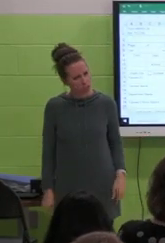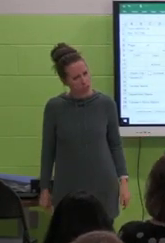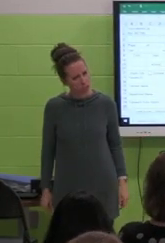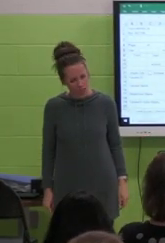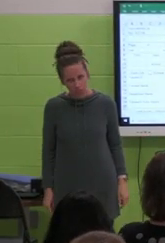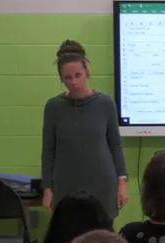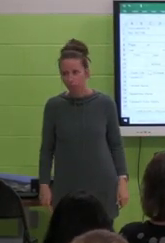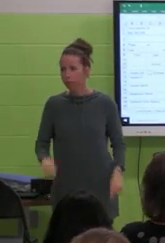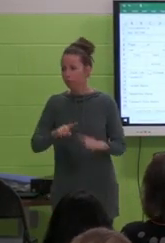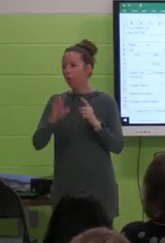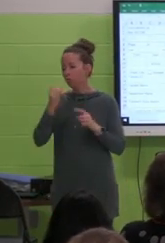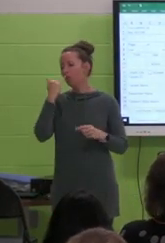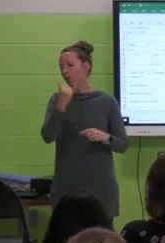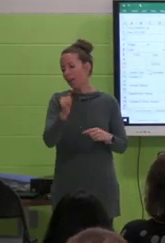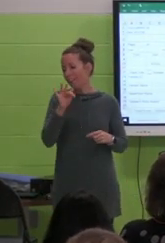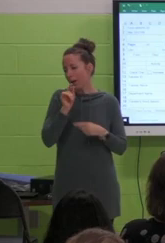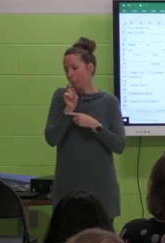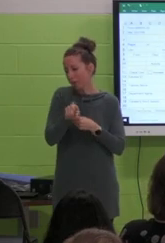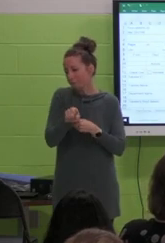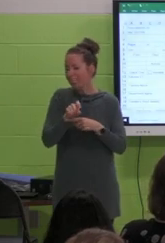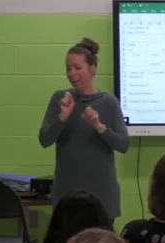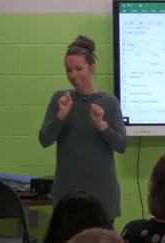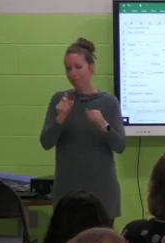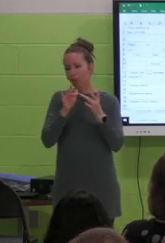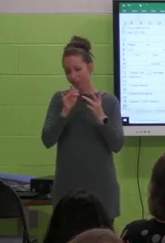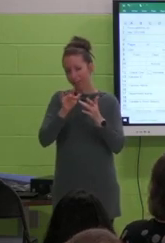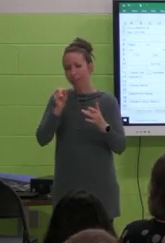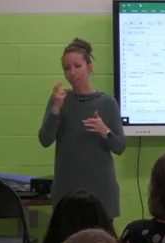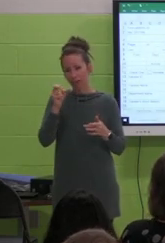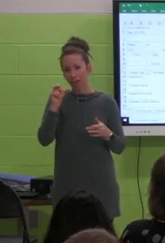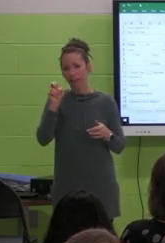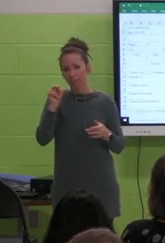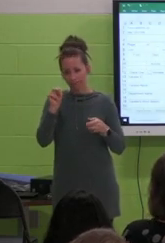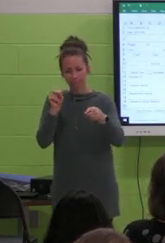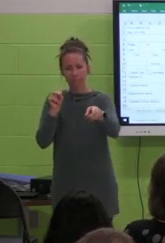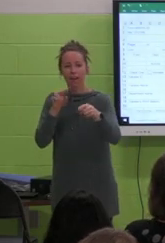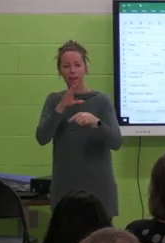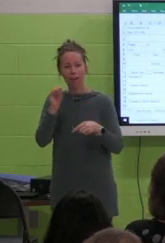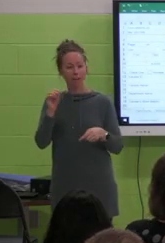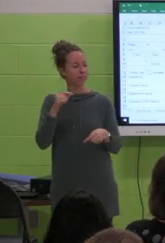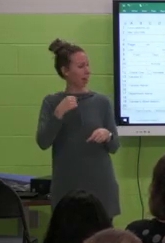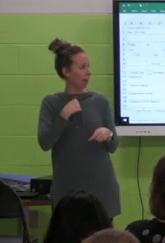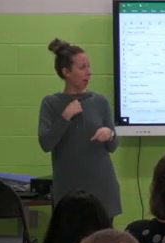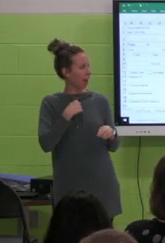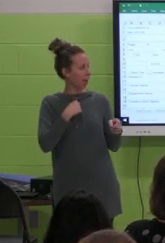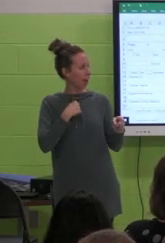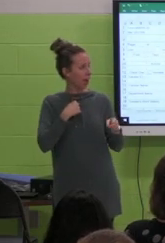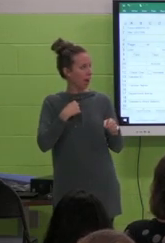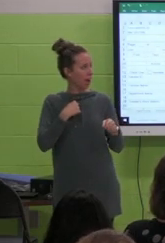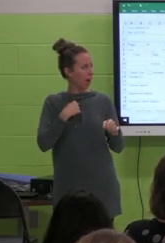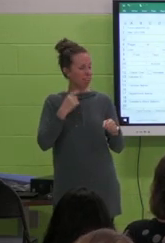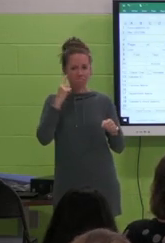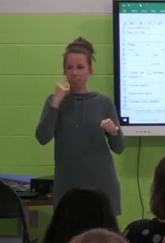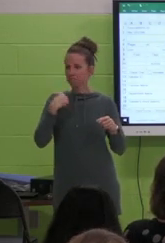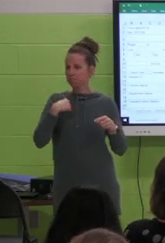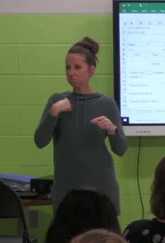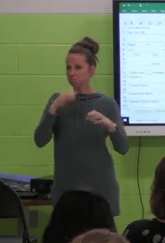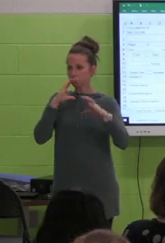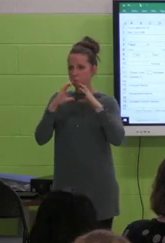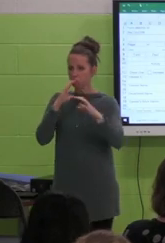her if I have to I'm also really communication we communicate really well with Greta so I can call